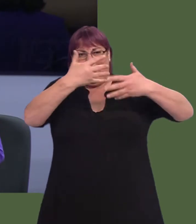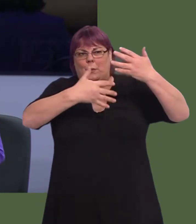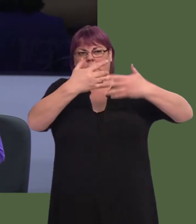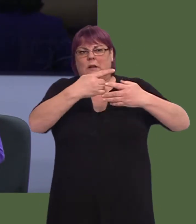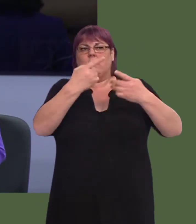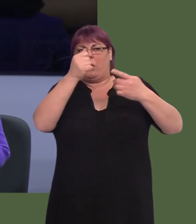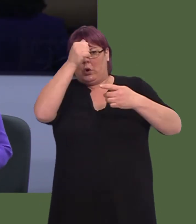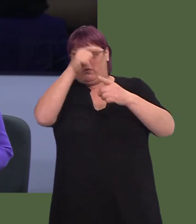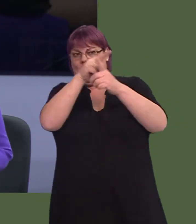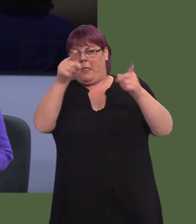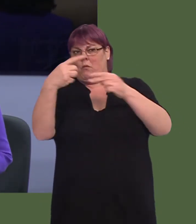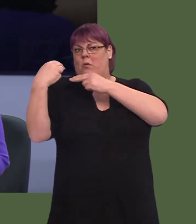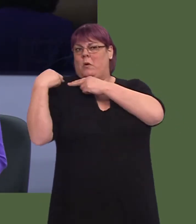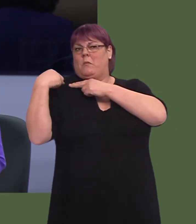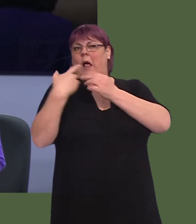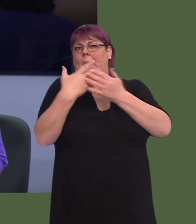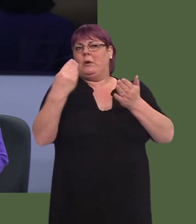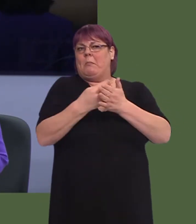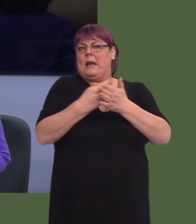general feels the need to raise year on year.